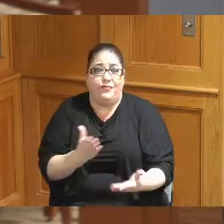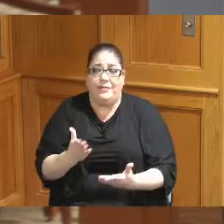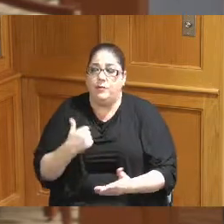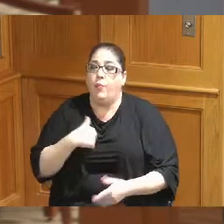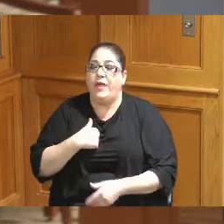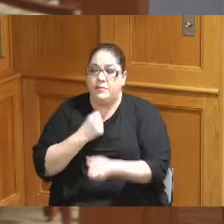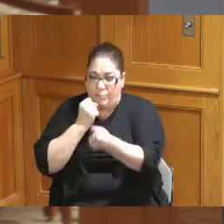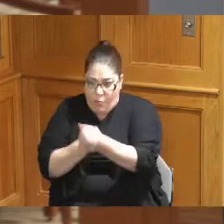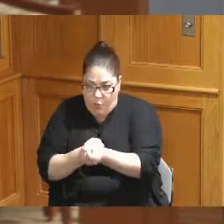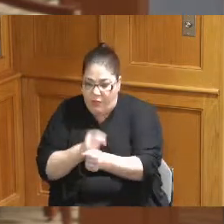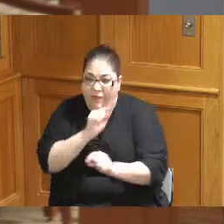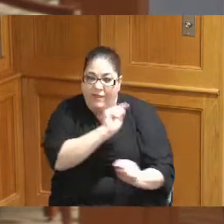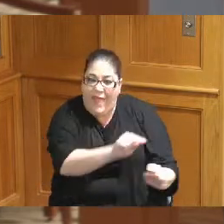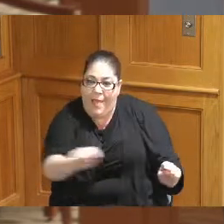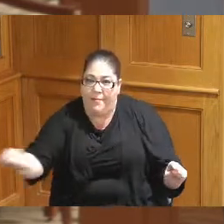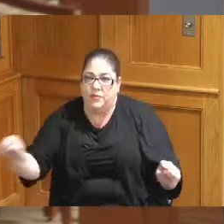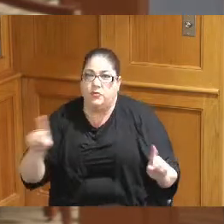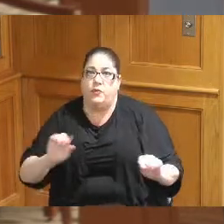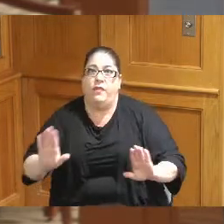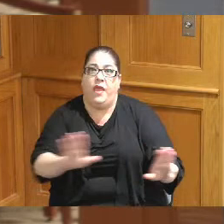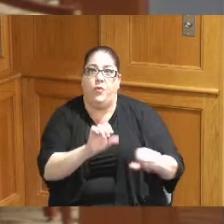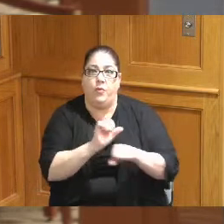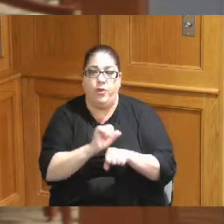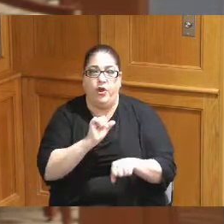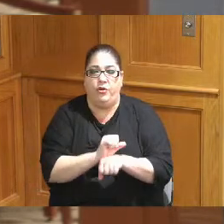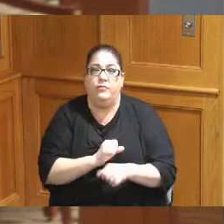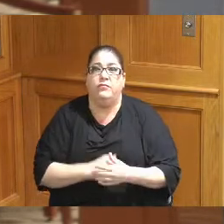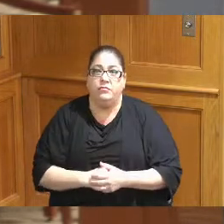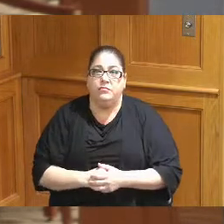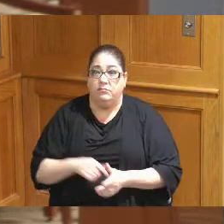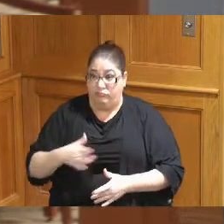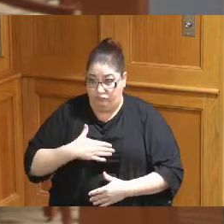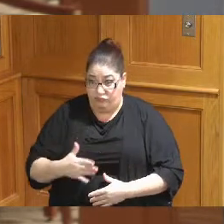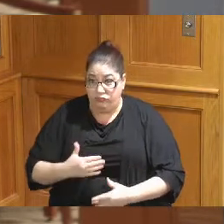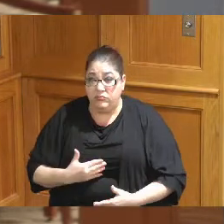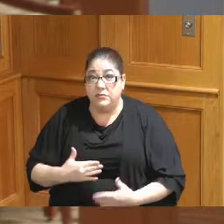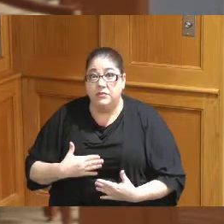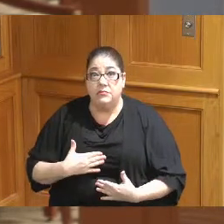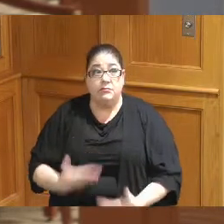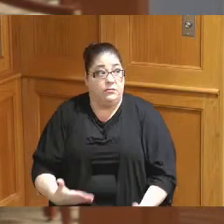want to step into these spaces so just as I was mentioning the Commissioner Reece that you know we